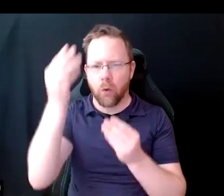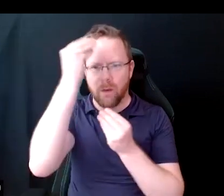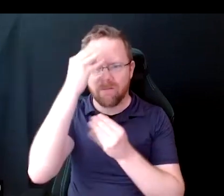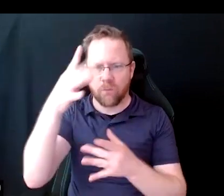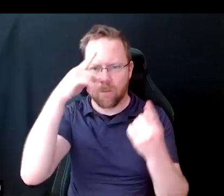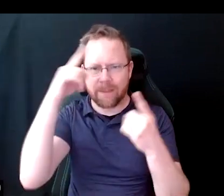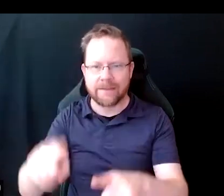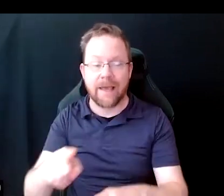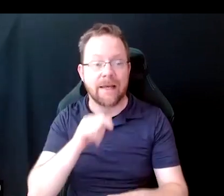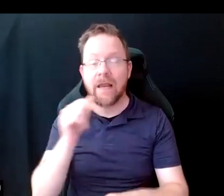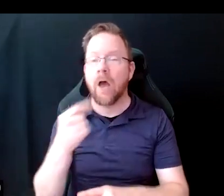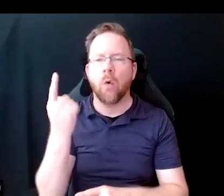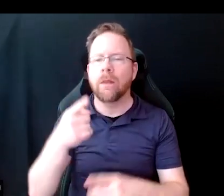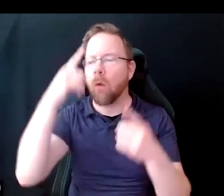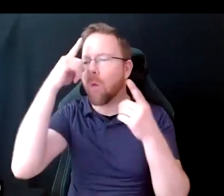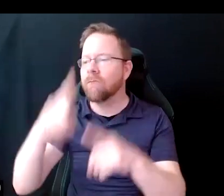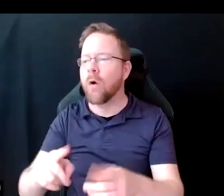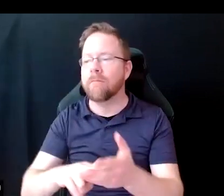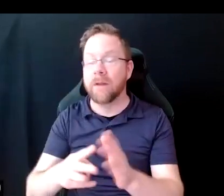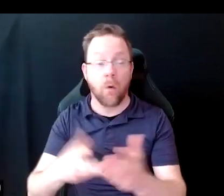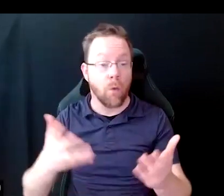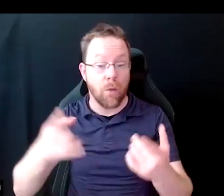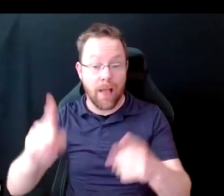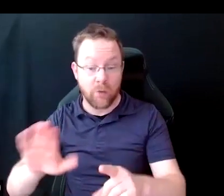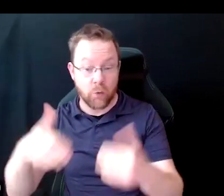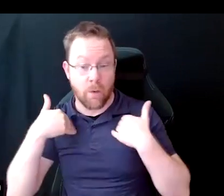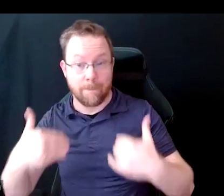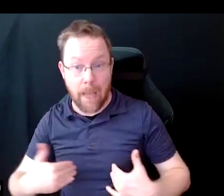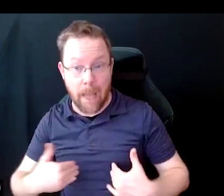Not just informed consent that what will happen to you physically when you go into space,